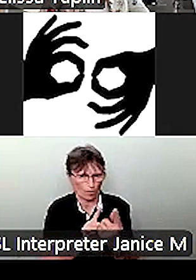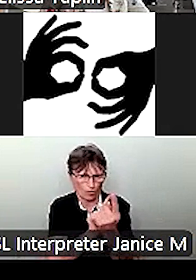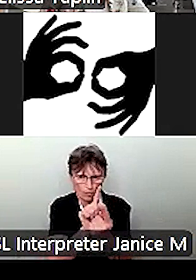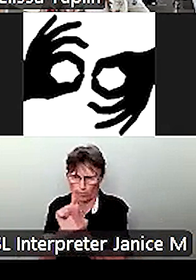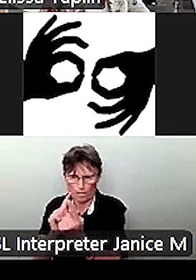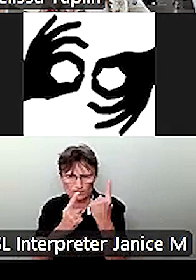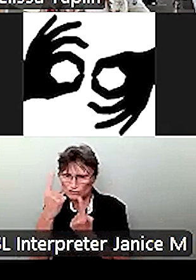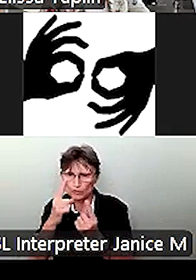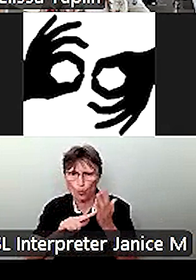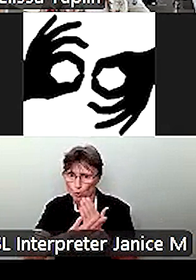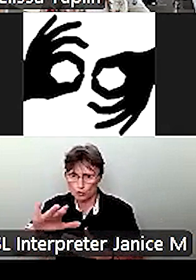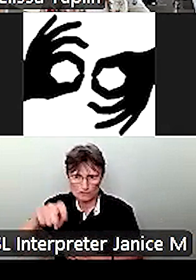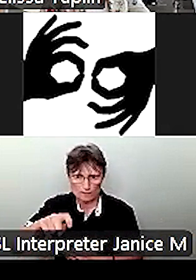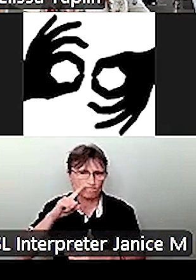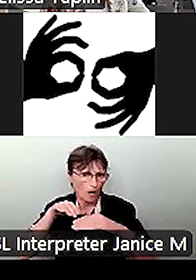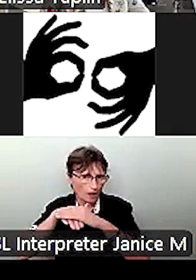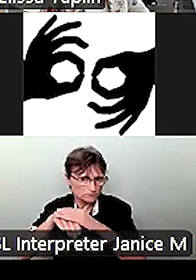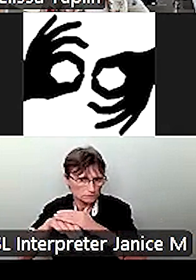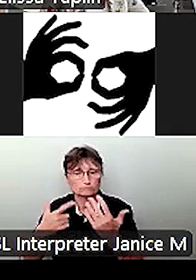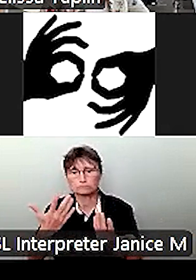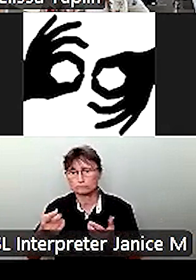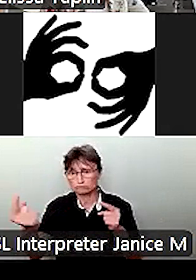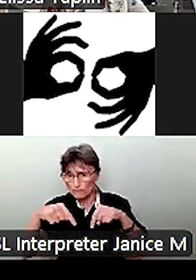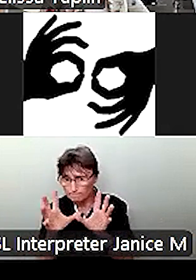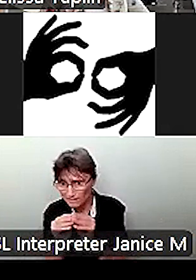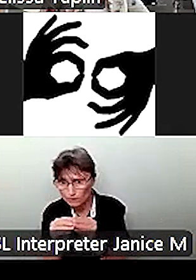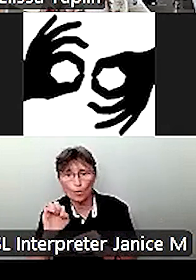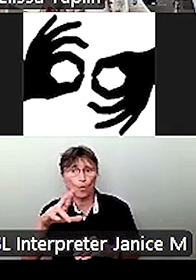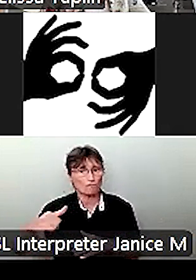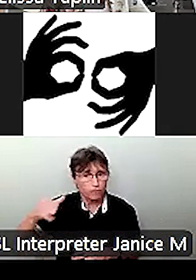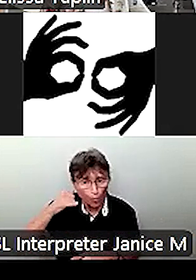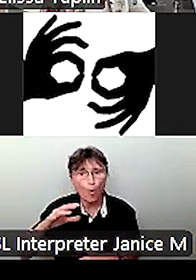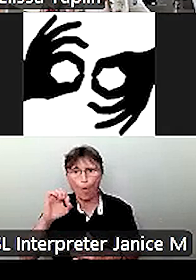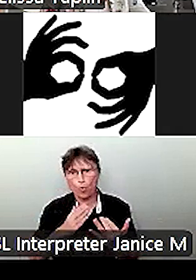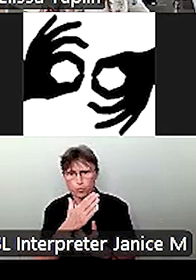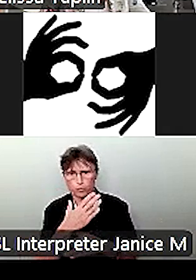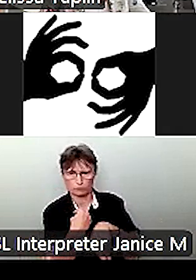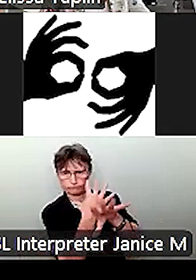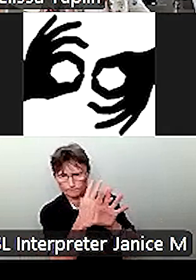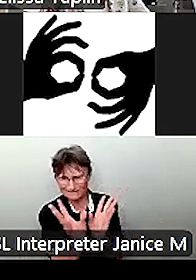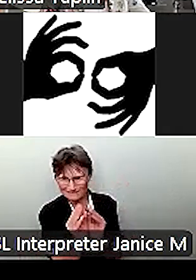in person or online, and help is available for applicants even if they choose not to apply for